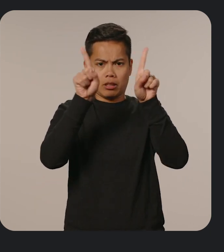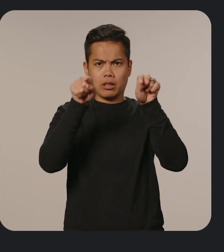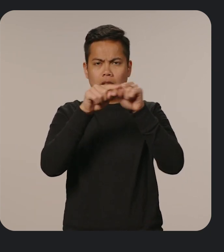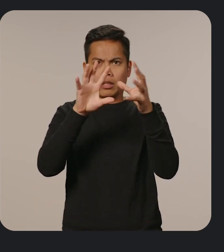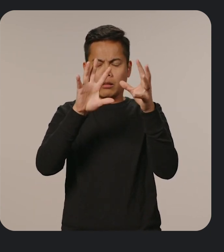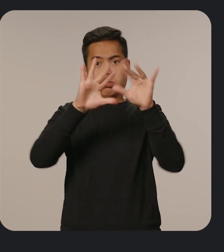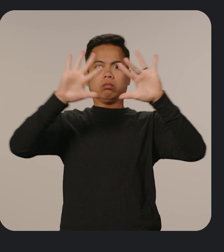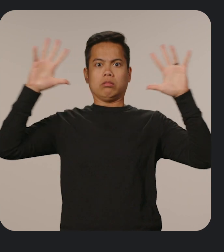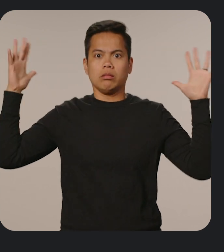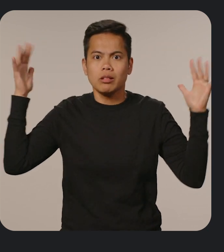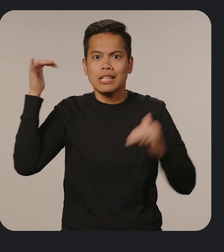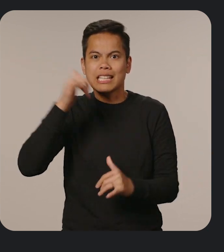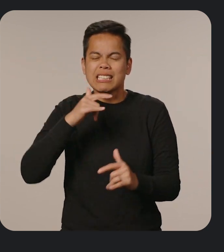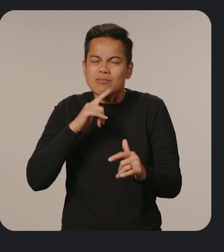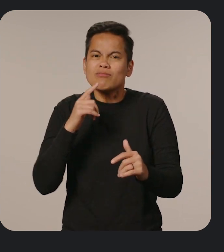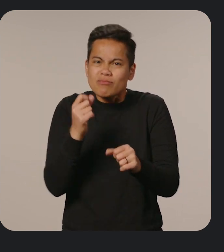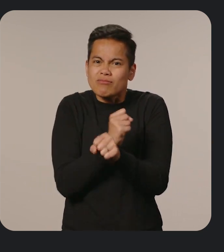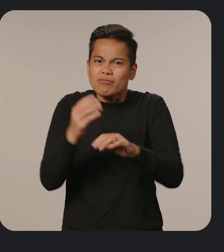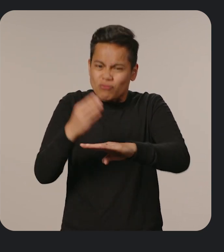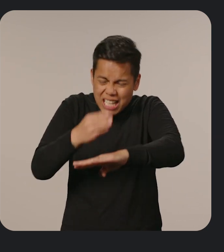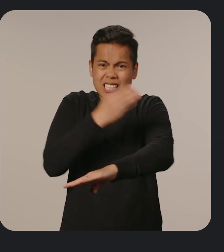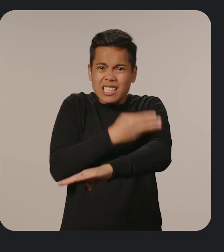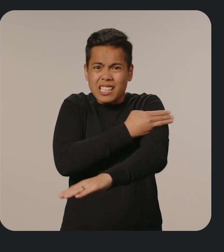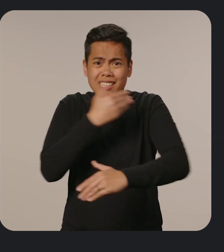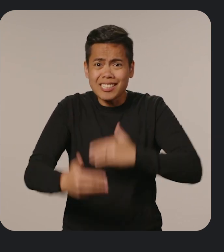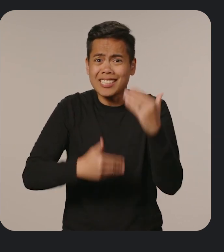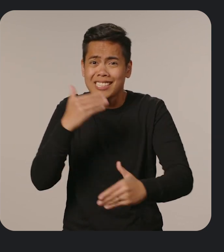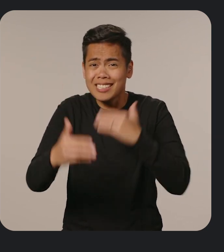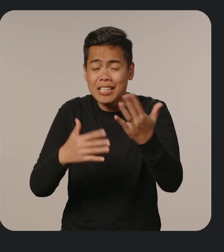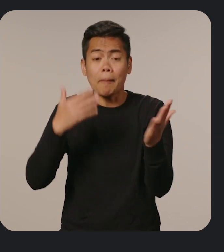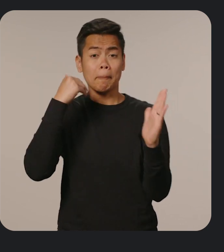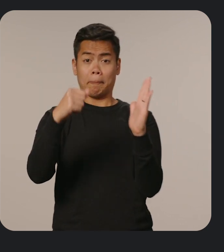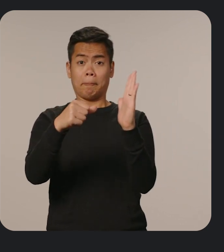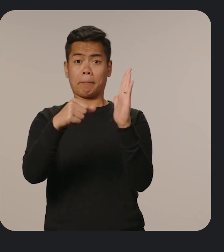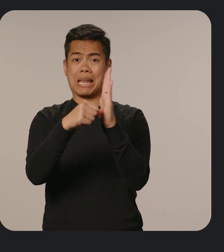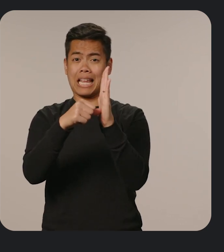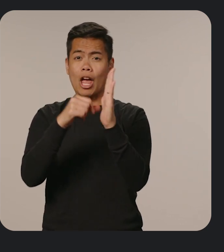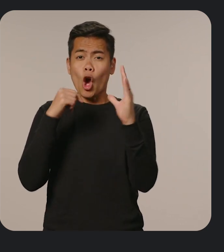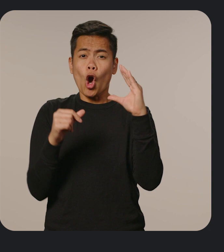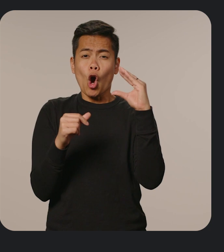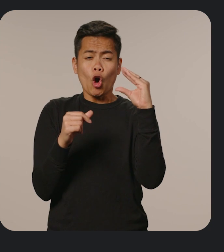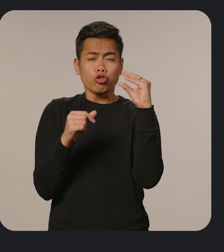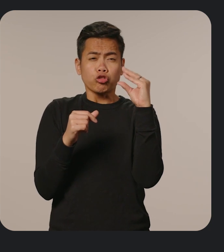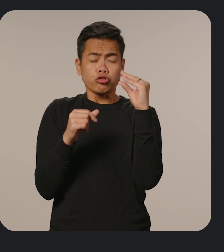What material is that even made of? Water? Oil? Rubber? Marshmallow? It was way more than functional.